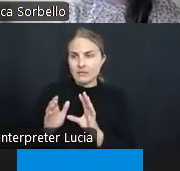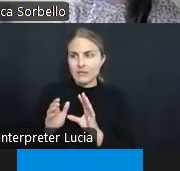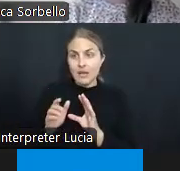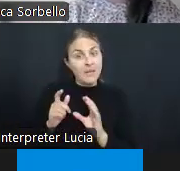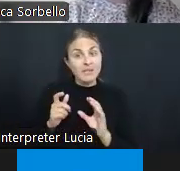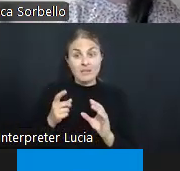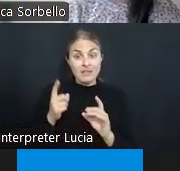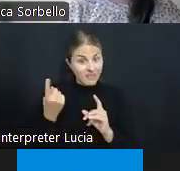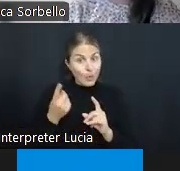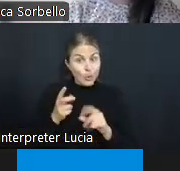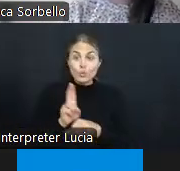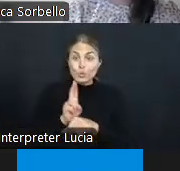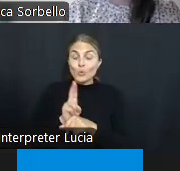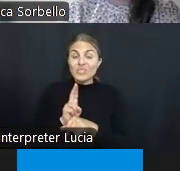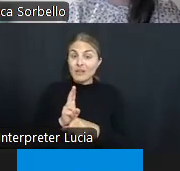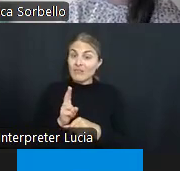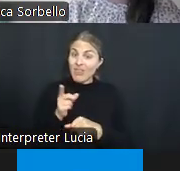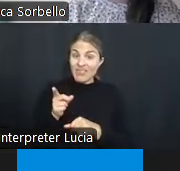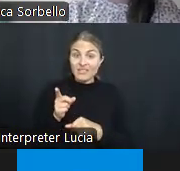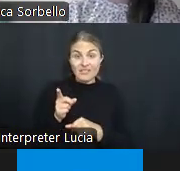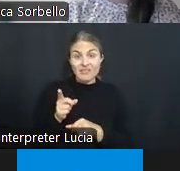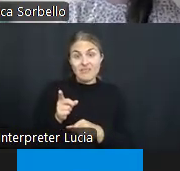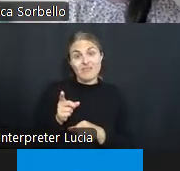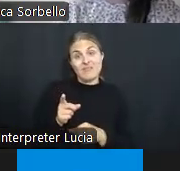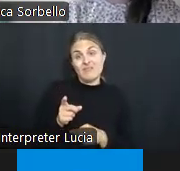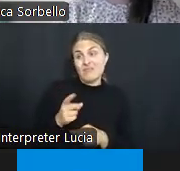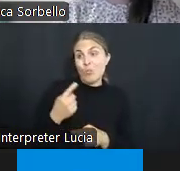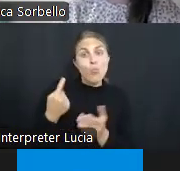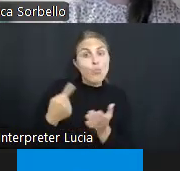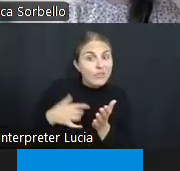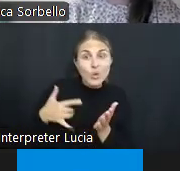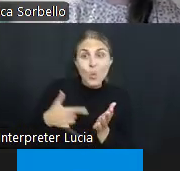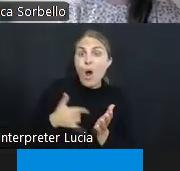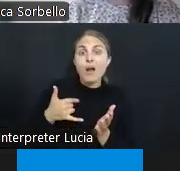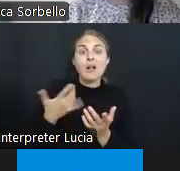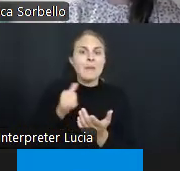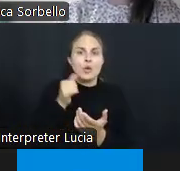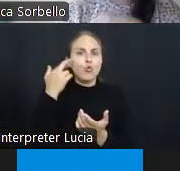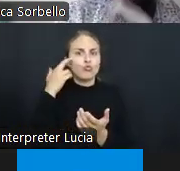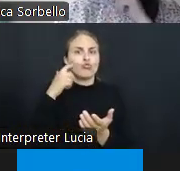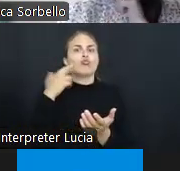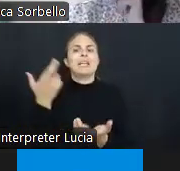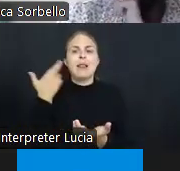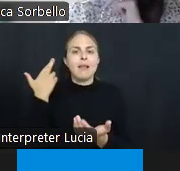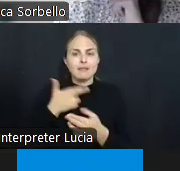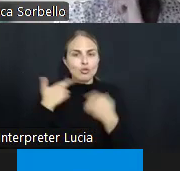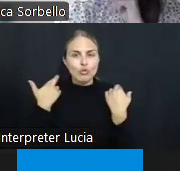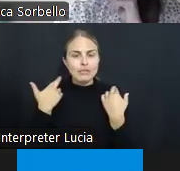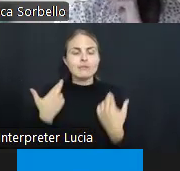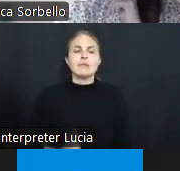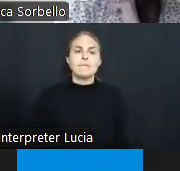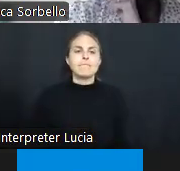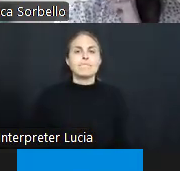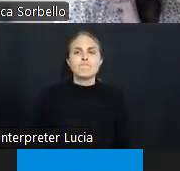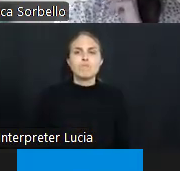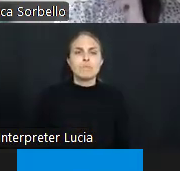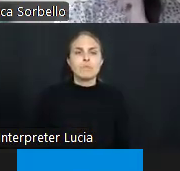, truly may not recognize the risk they are in.